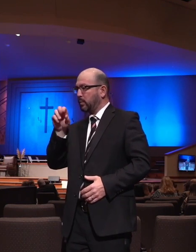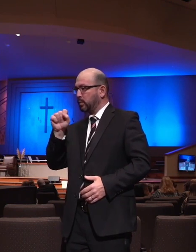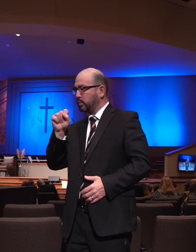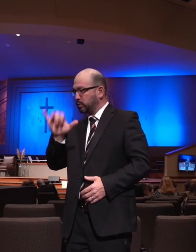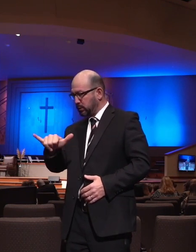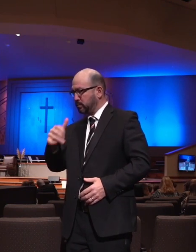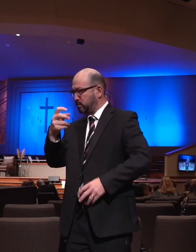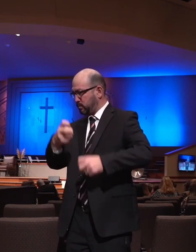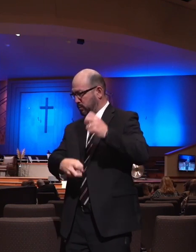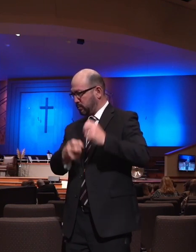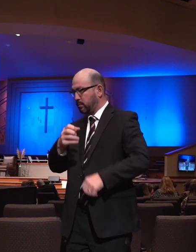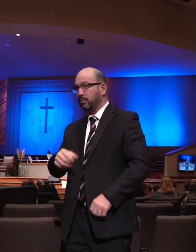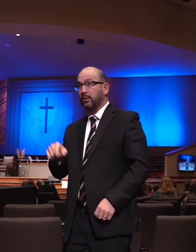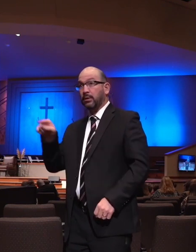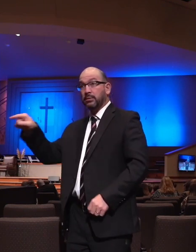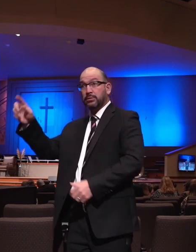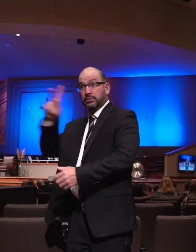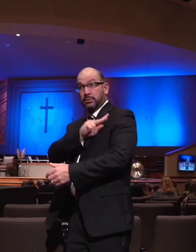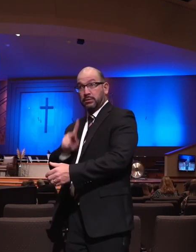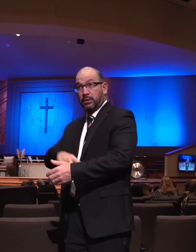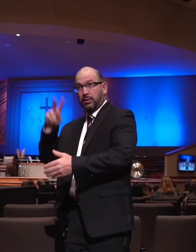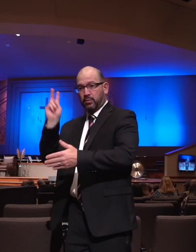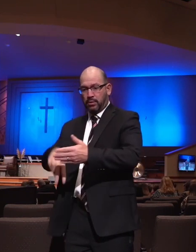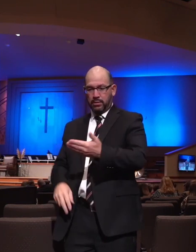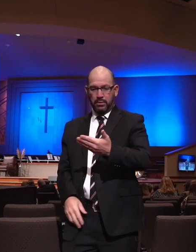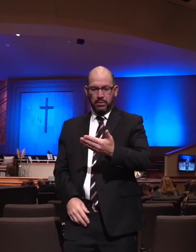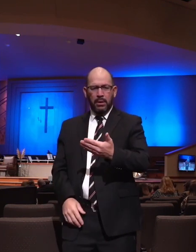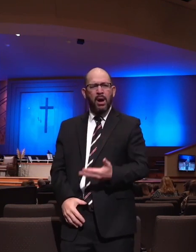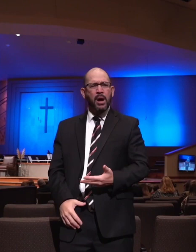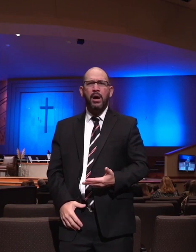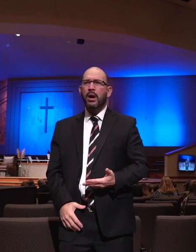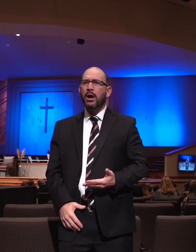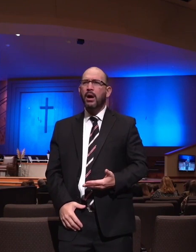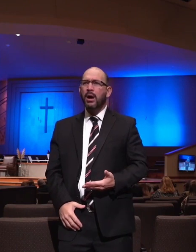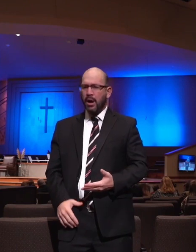when the king of Israel had read the letter that he rent his clothes and